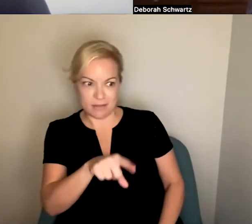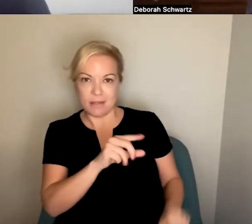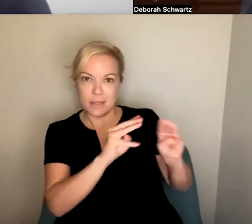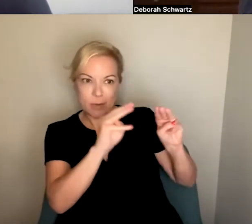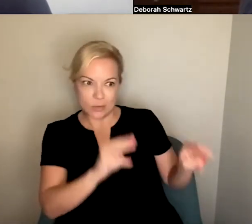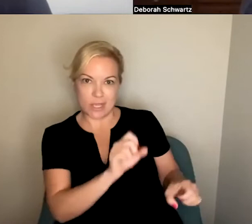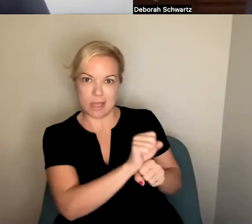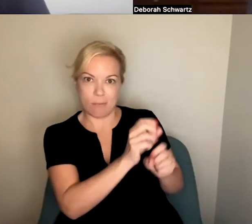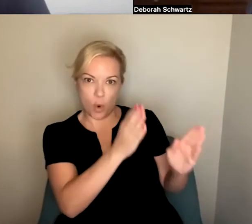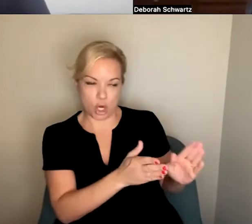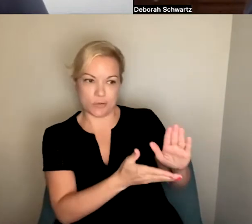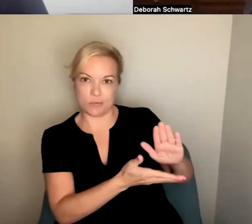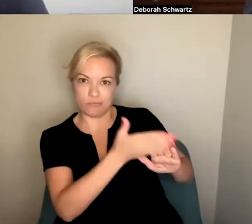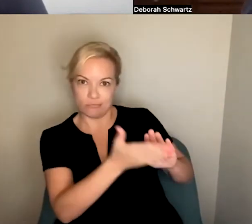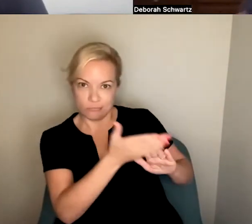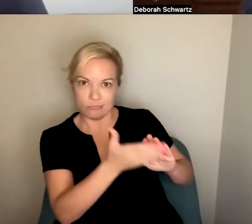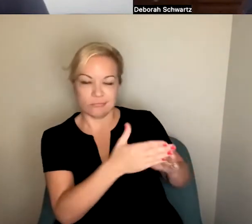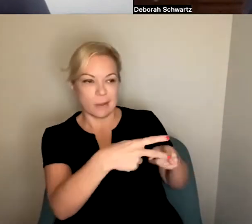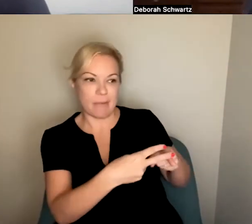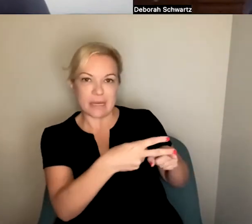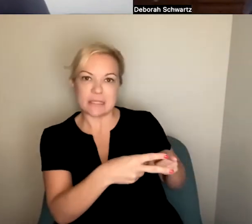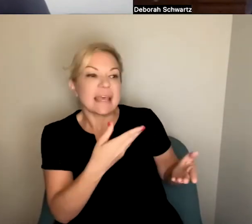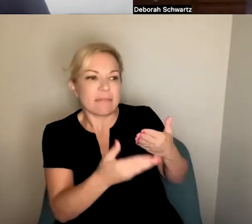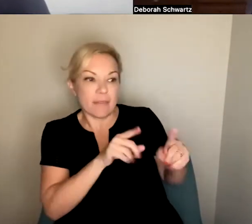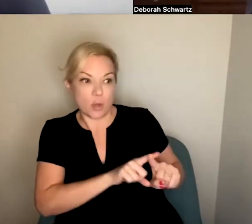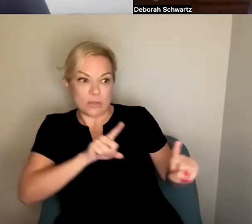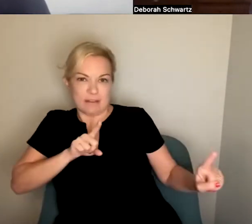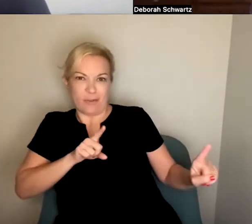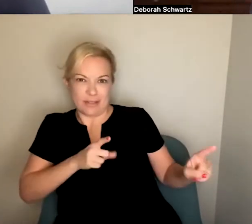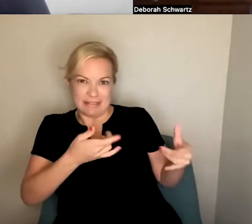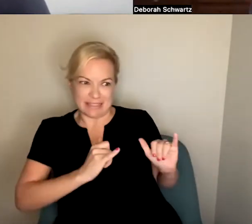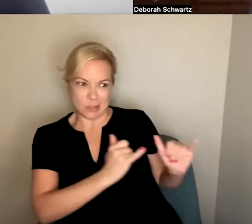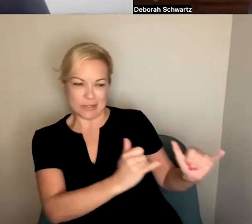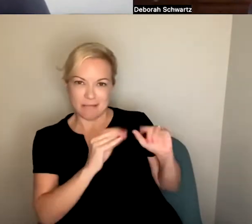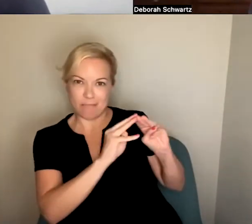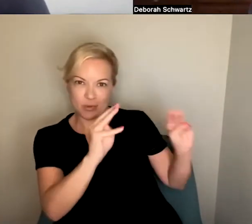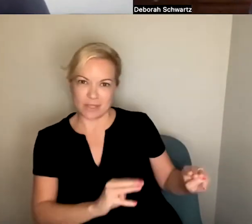actually worked in the museum in very different capacities. But it always struck me as something